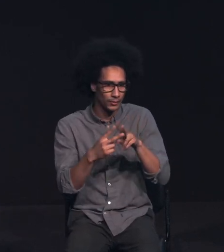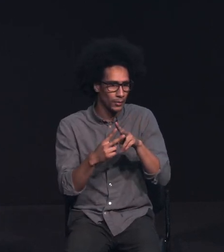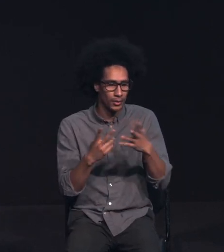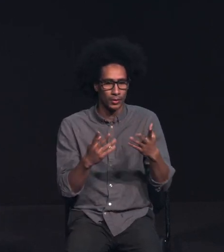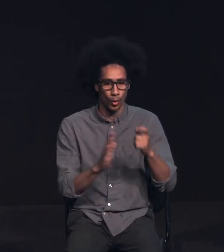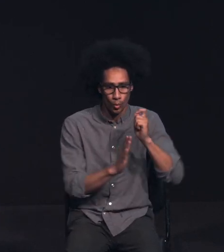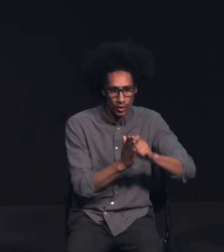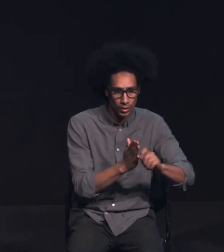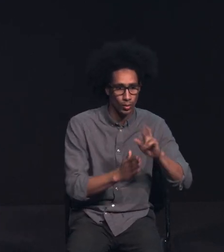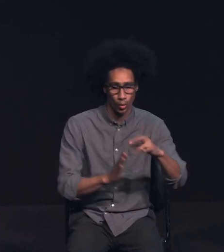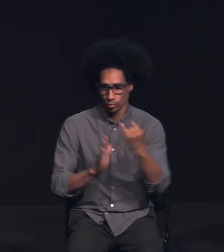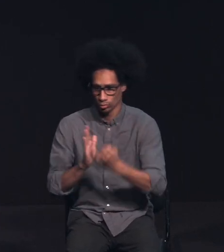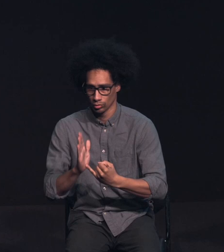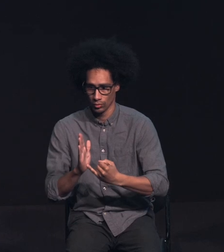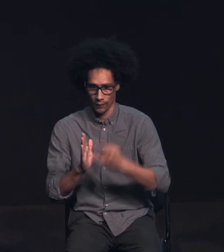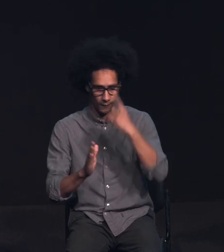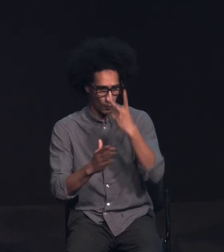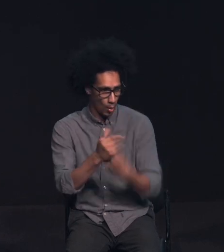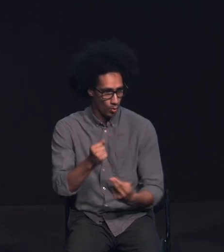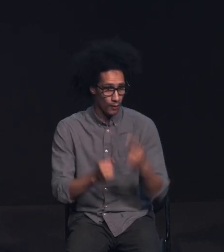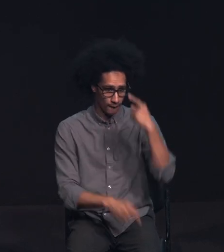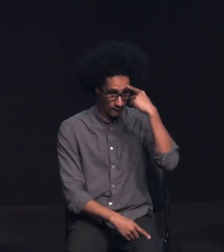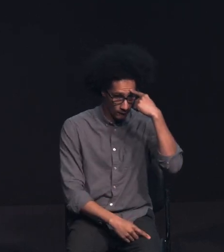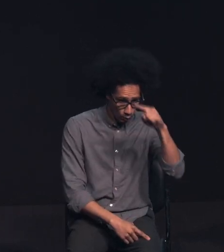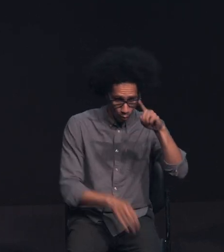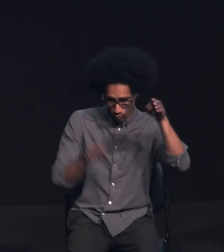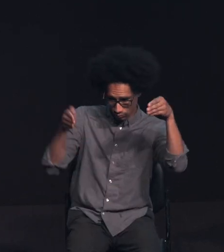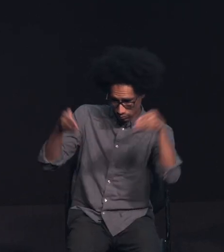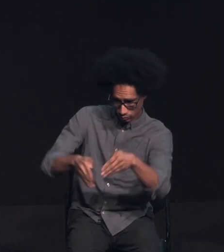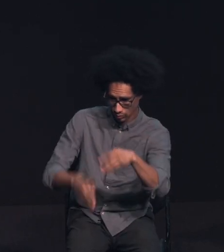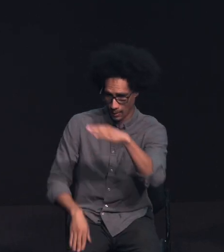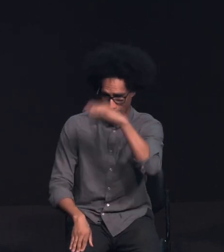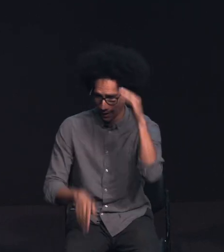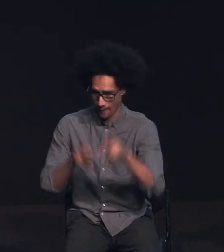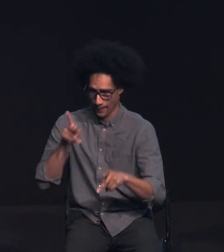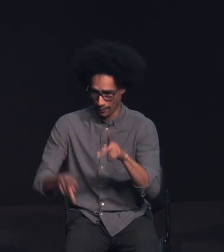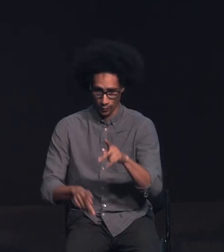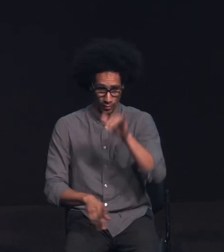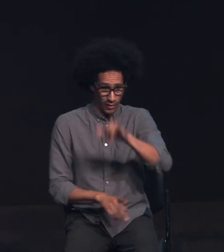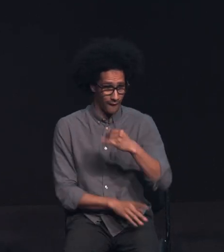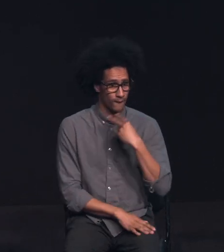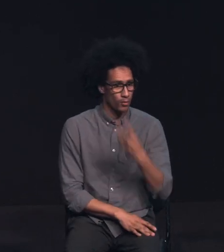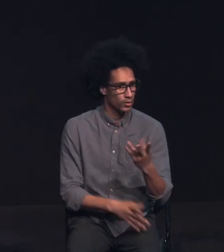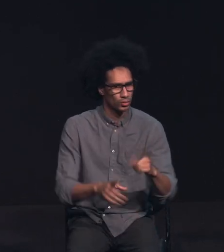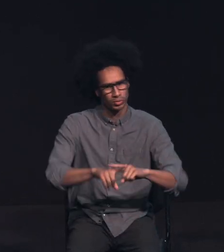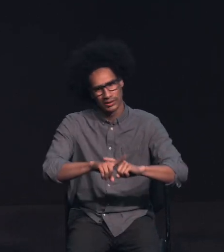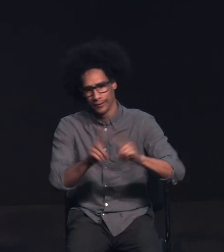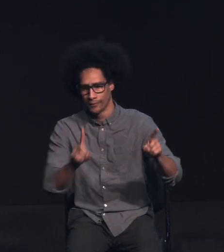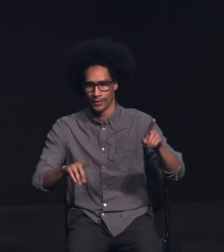both for Black people. It's a very different voice, it's a very different set of